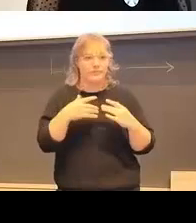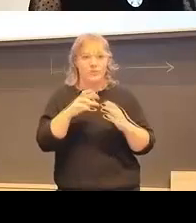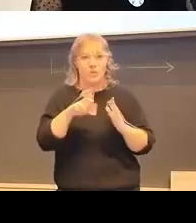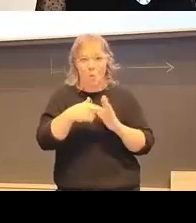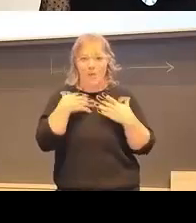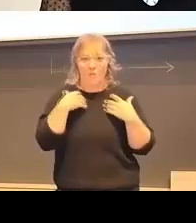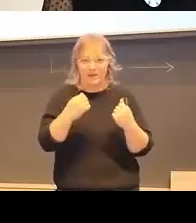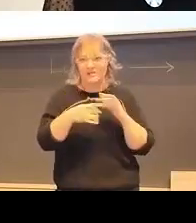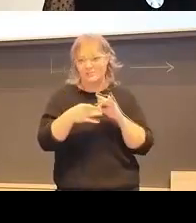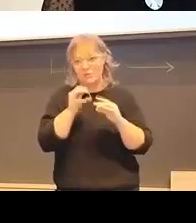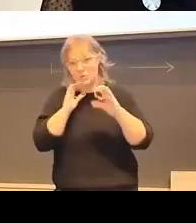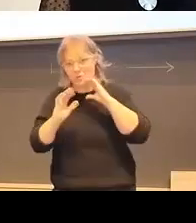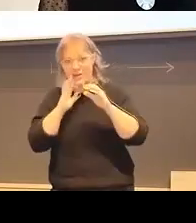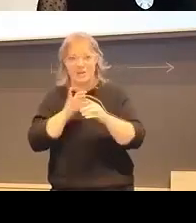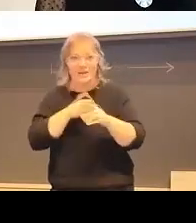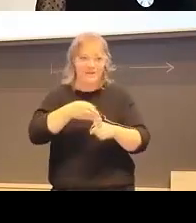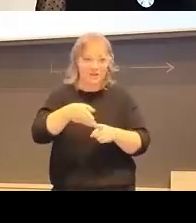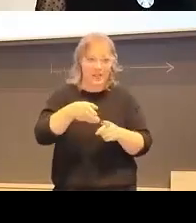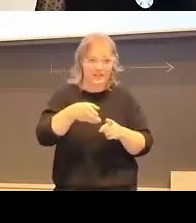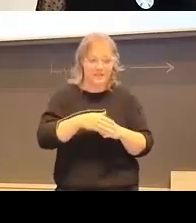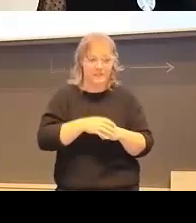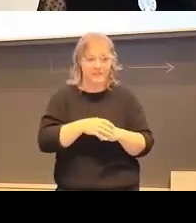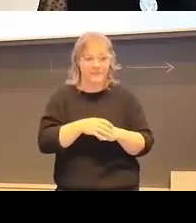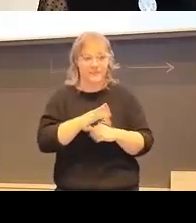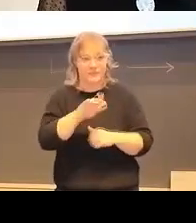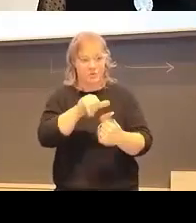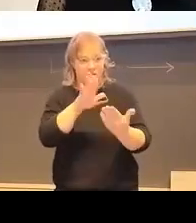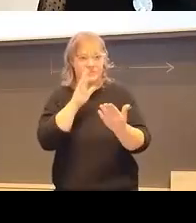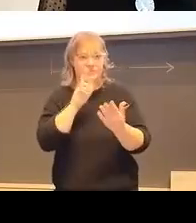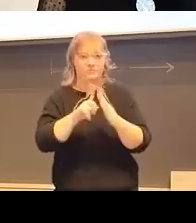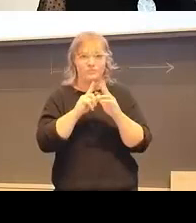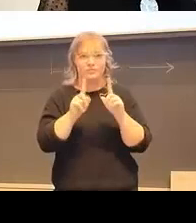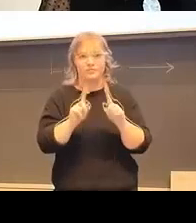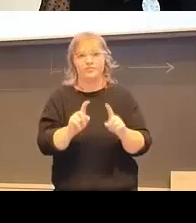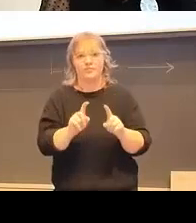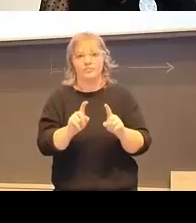communication and professionalism to address this we began to look at metrics regarding wellbeing